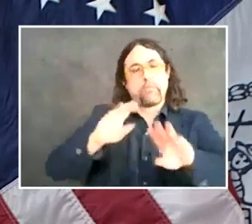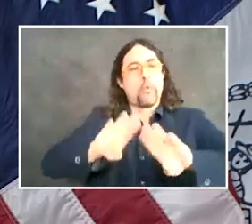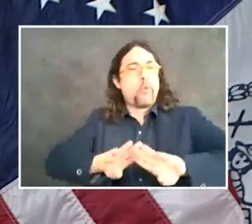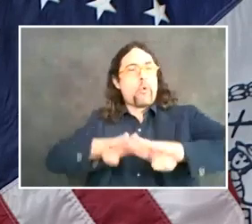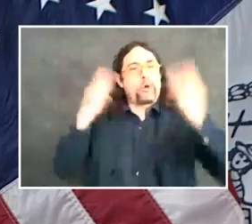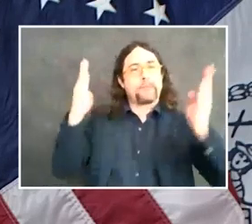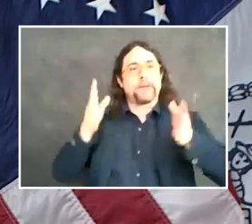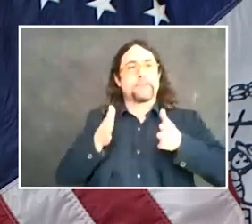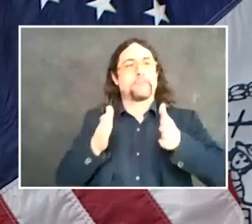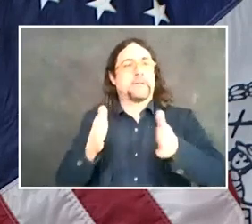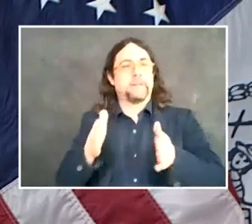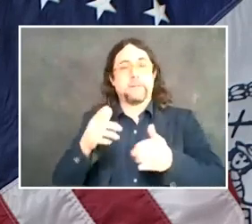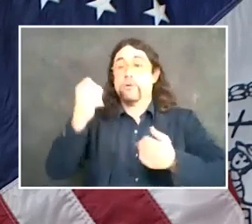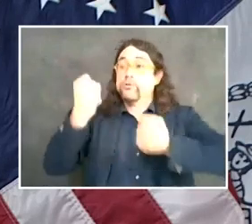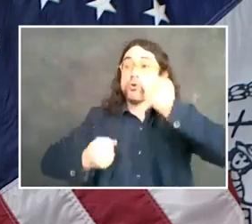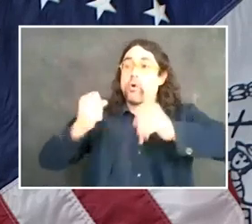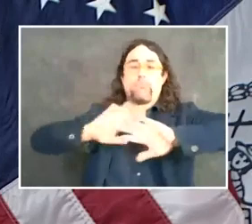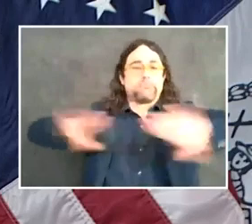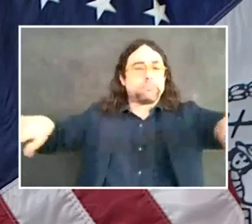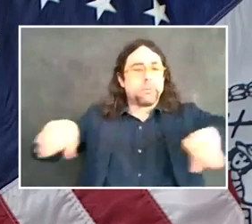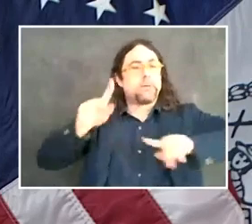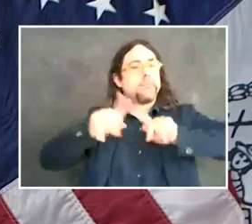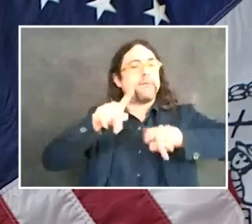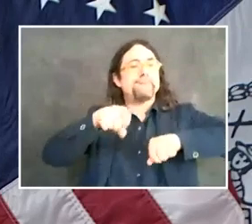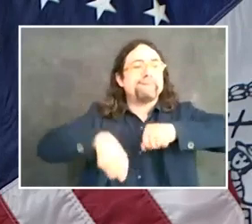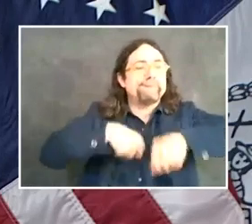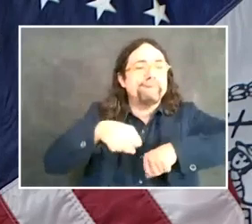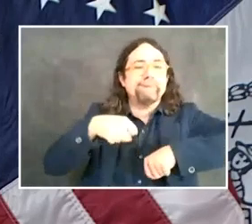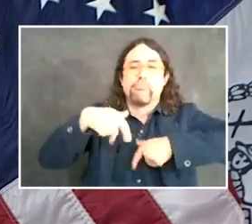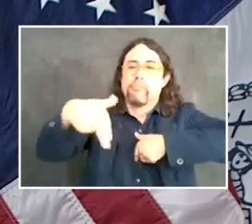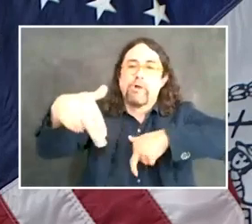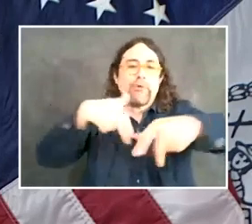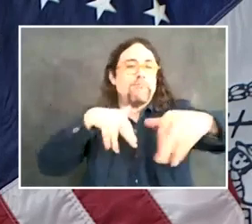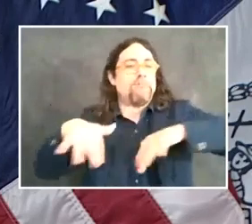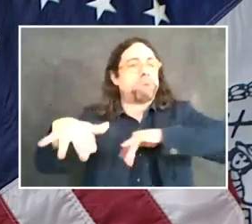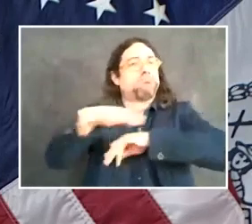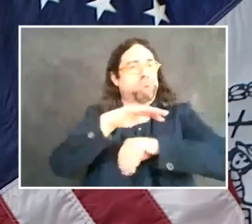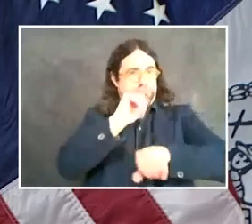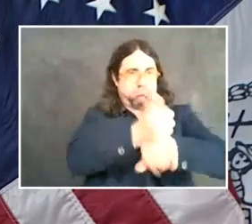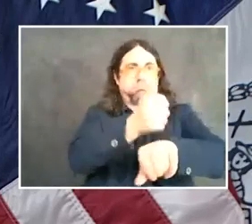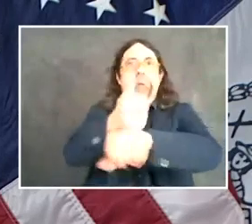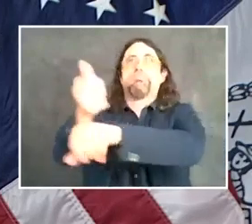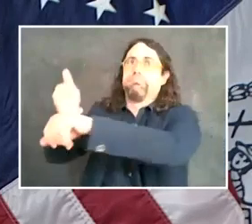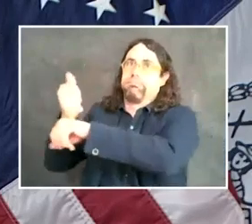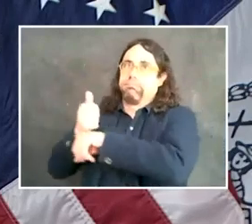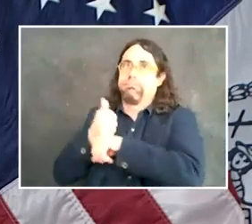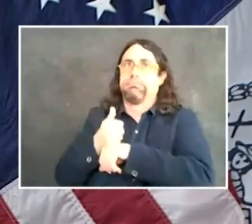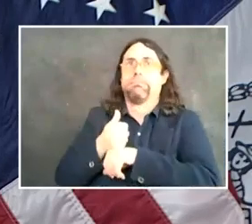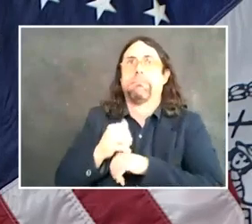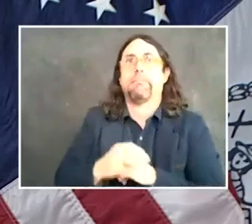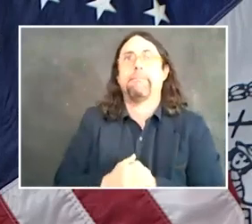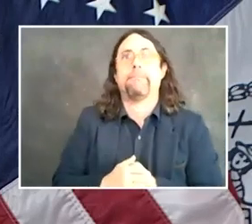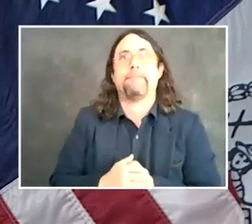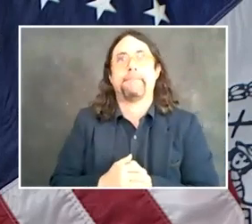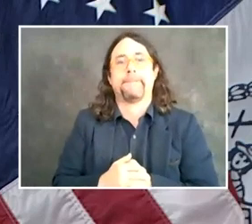ENFORCEMENT. WHEN YOU TALK ABOUT POOLS, BEACHES, TENNIS COURT, EACH THING IS GOING TO BE LOOKED AT INDIVIDUALLY.